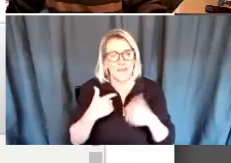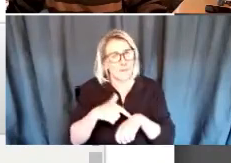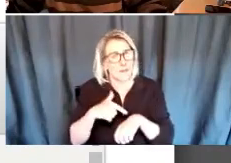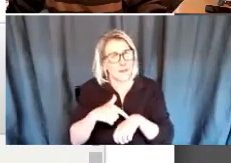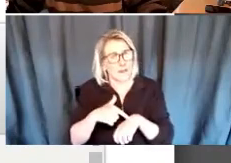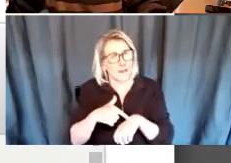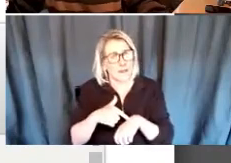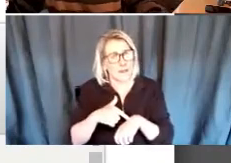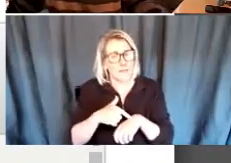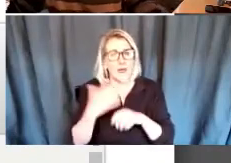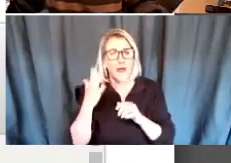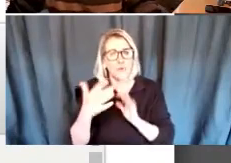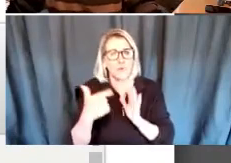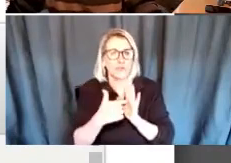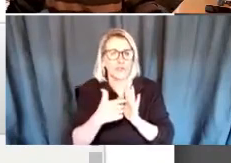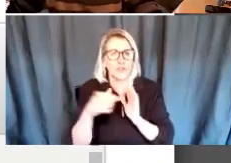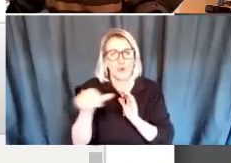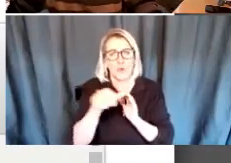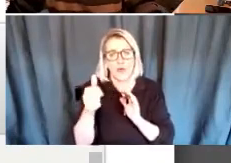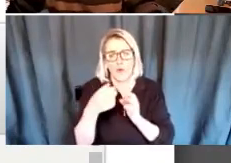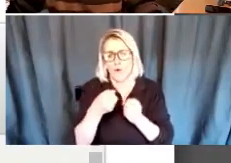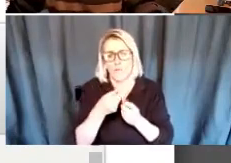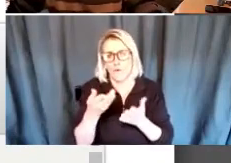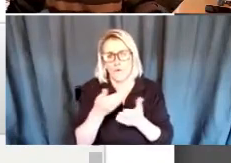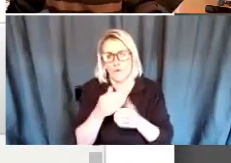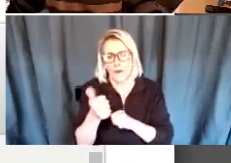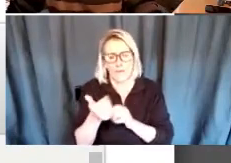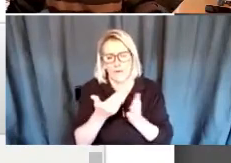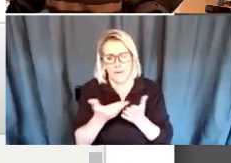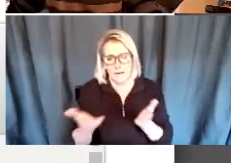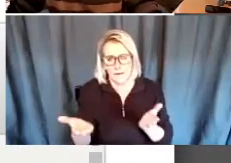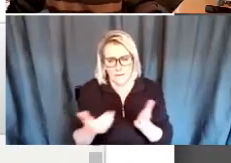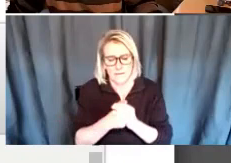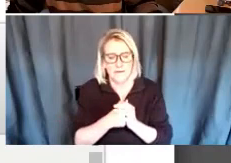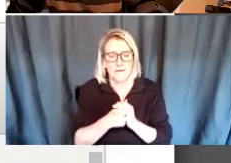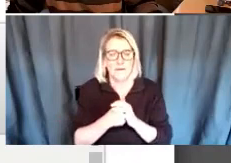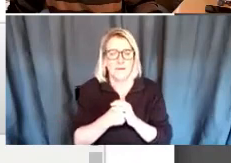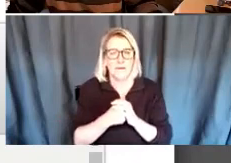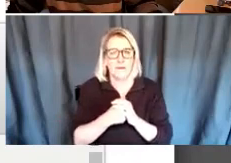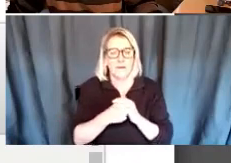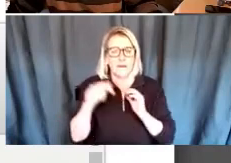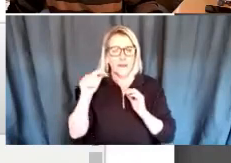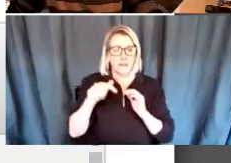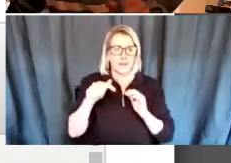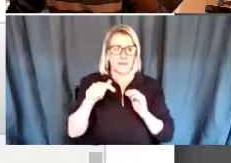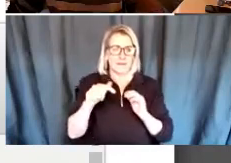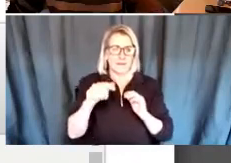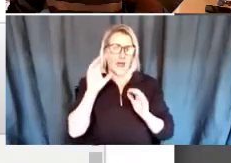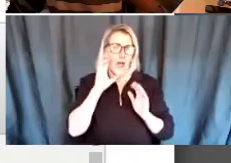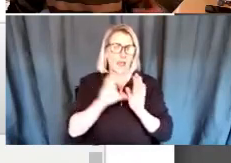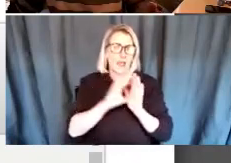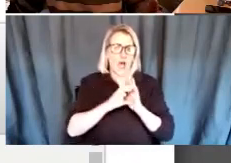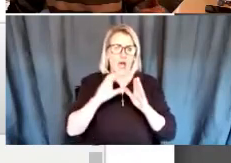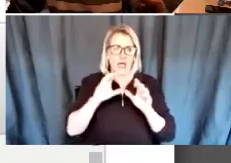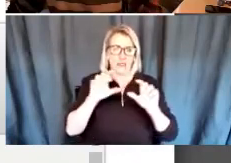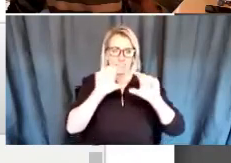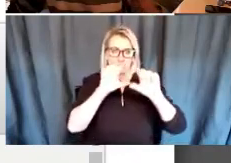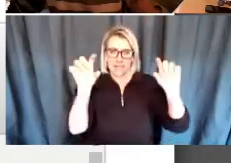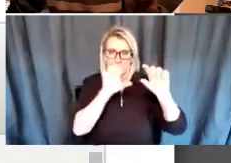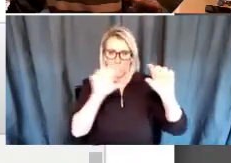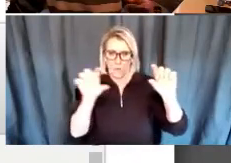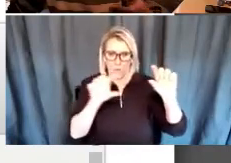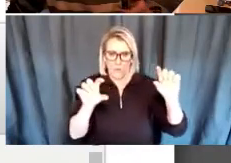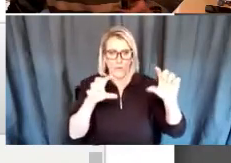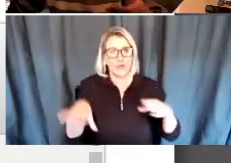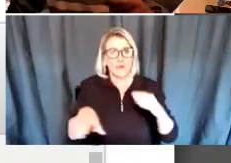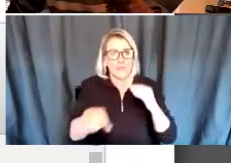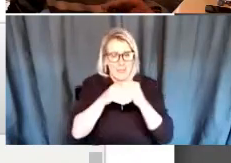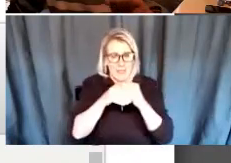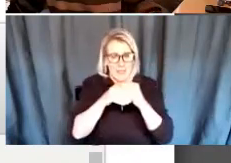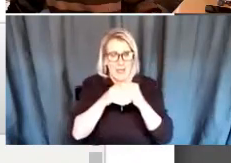you a few other things. This icon table, you can add a table on your page by using that